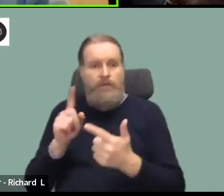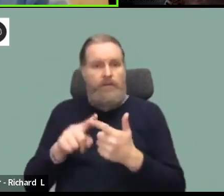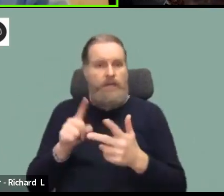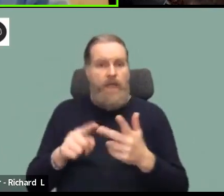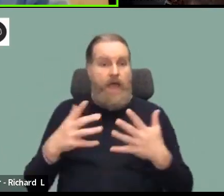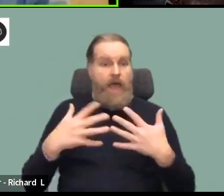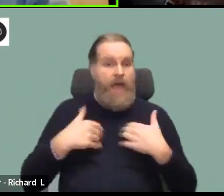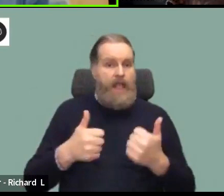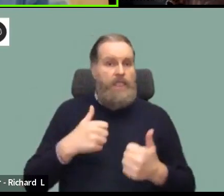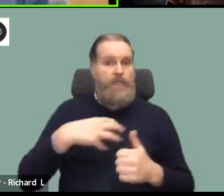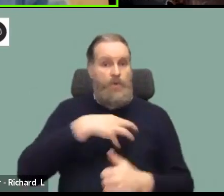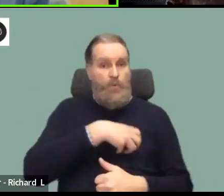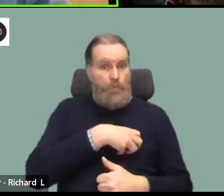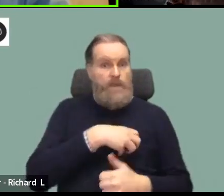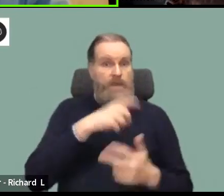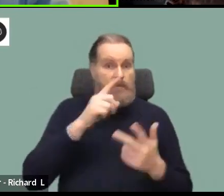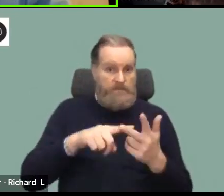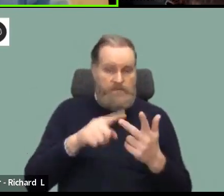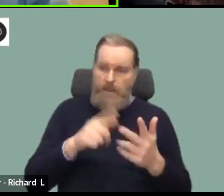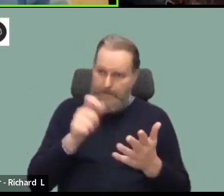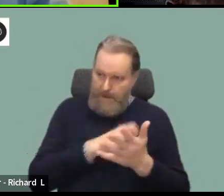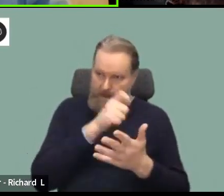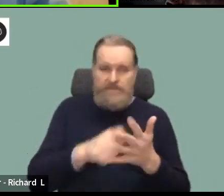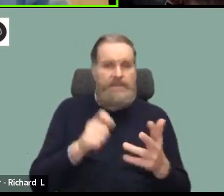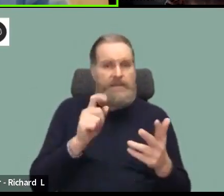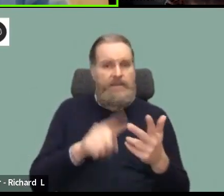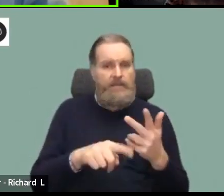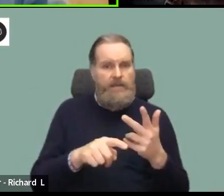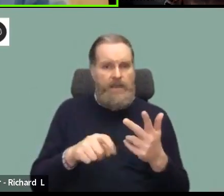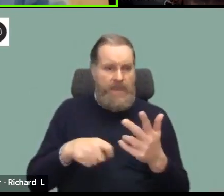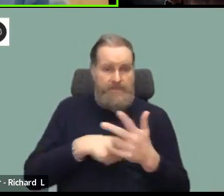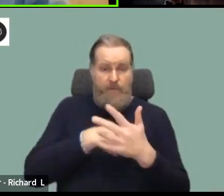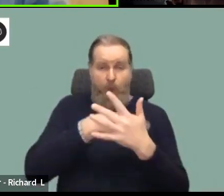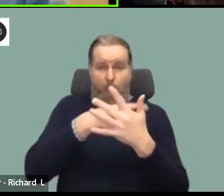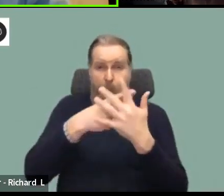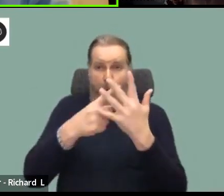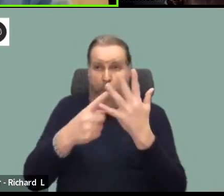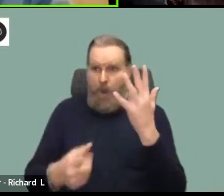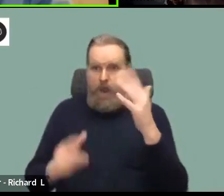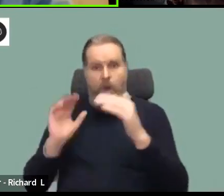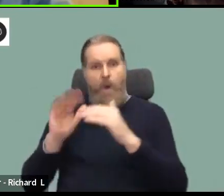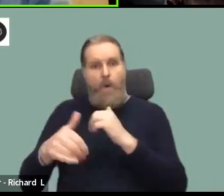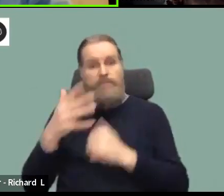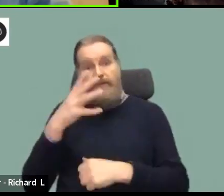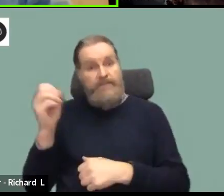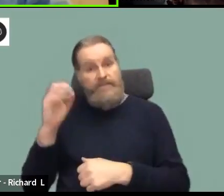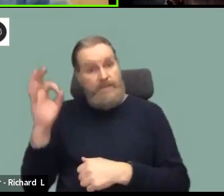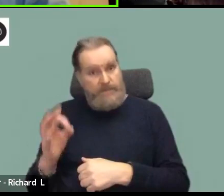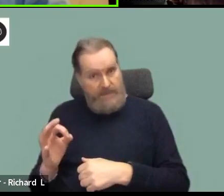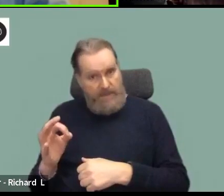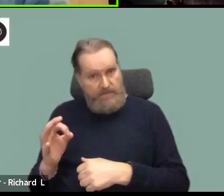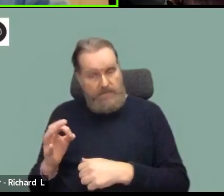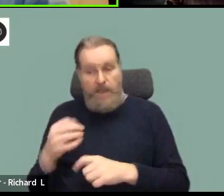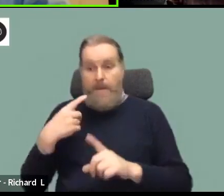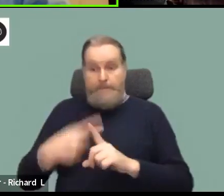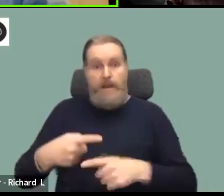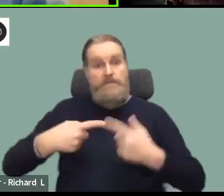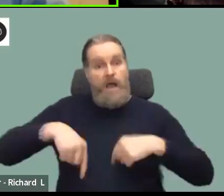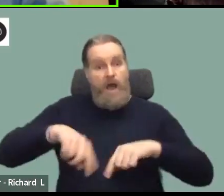health union is valid in health union is valid in some have already declared. results. And if all of those unions And if all of those unions get